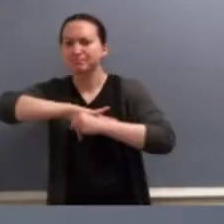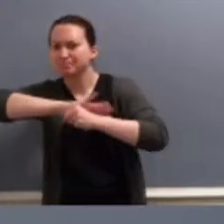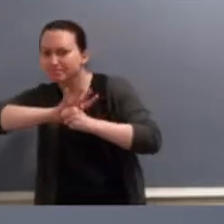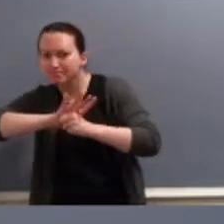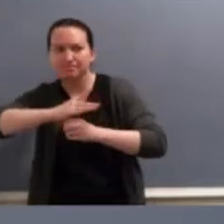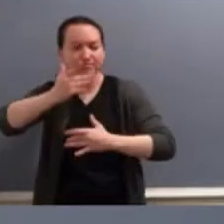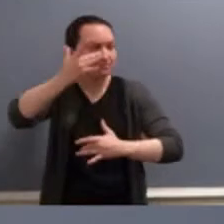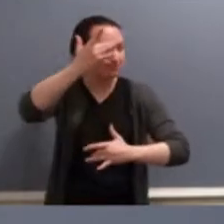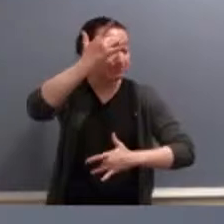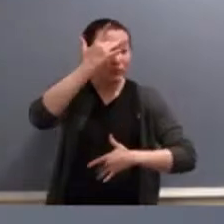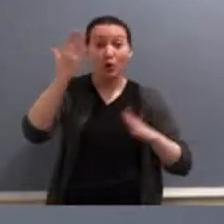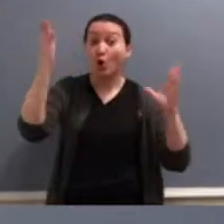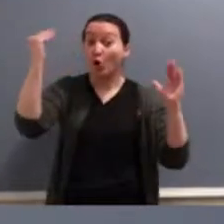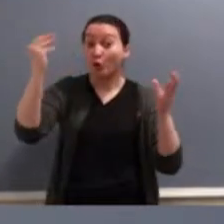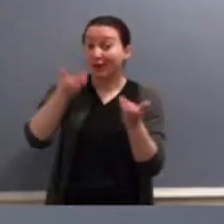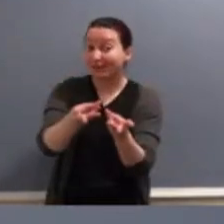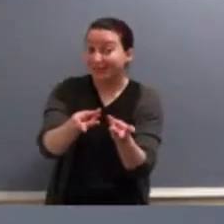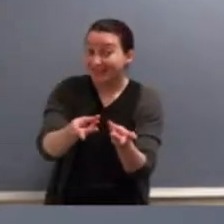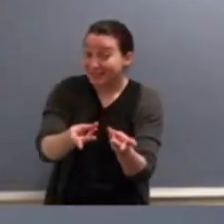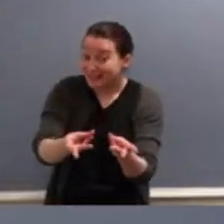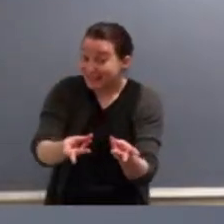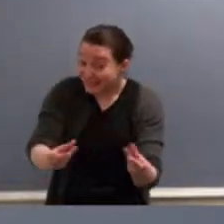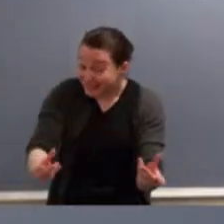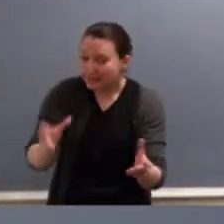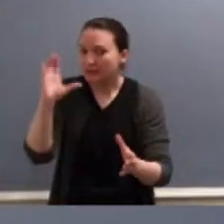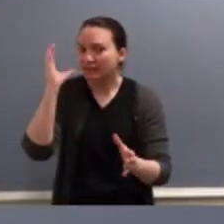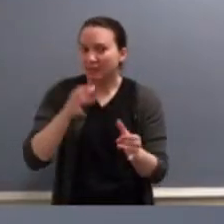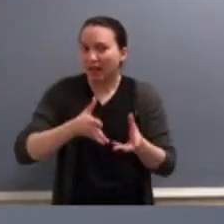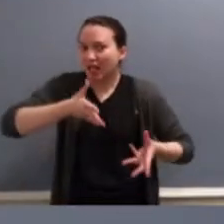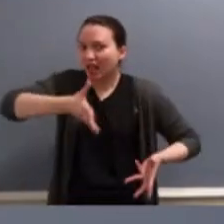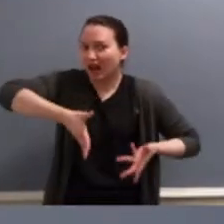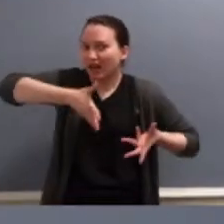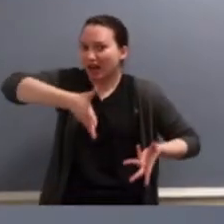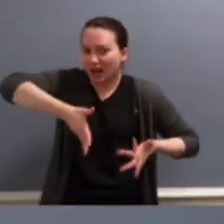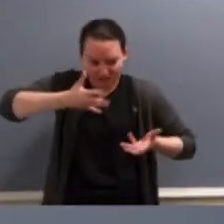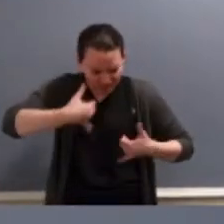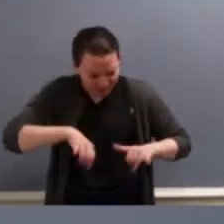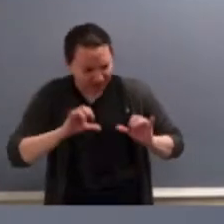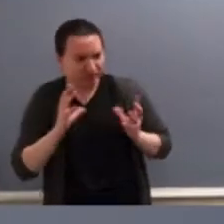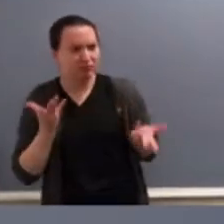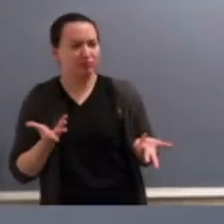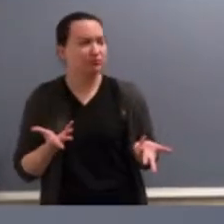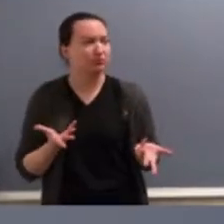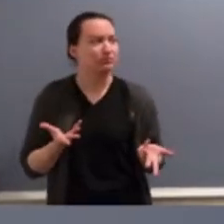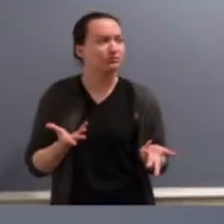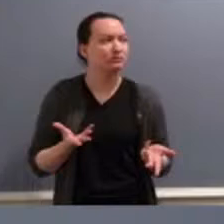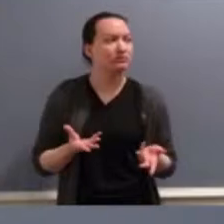hopefully coming out of it but it still seems to want to linger around and having federal